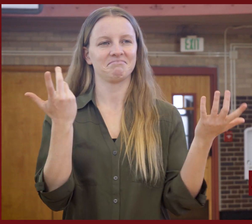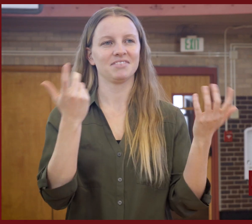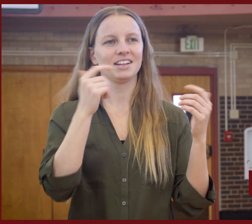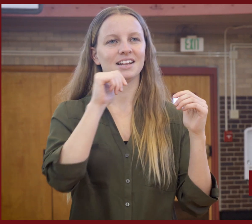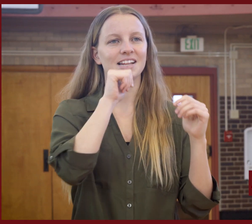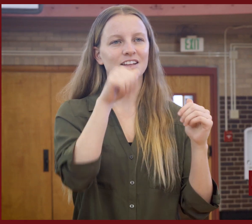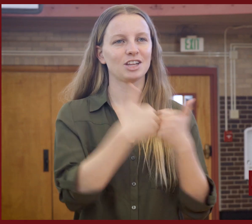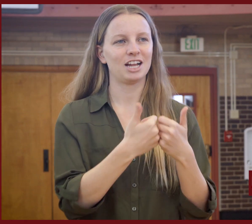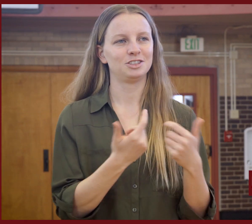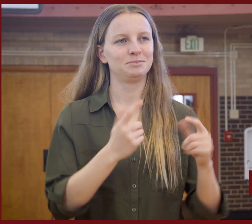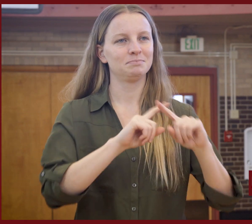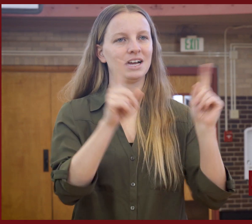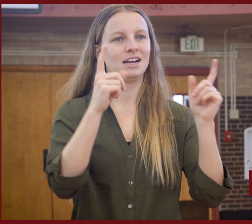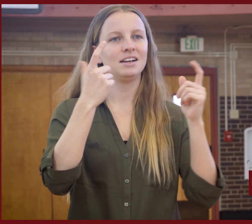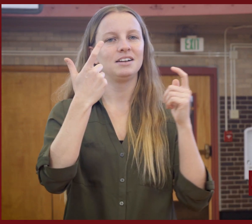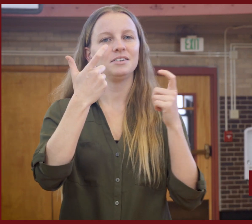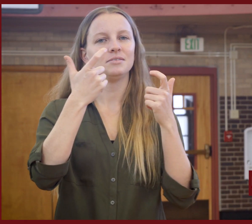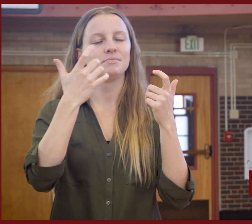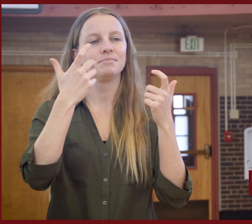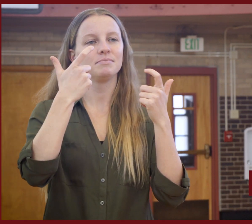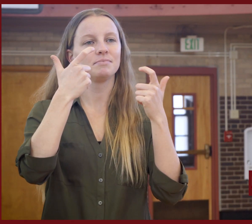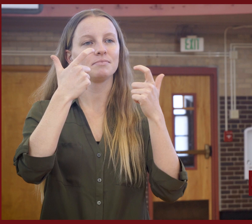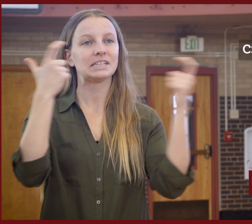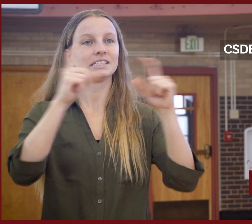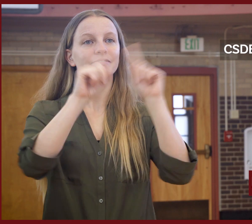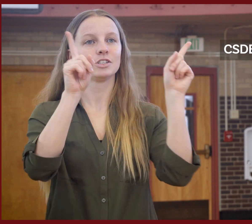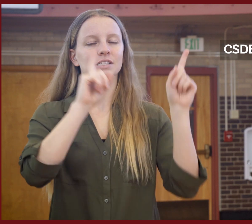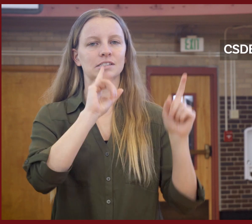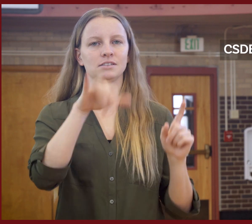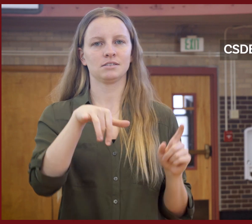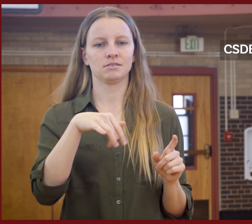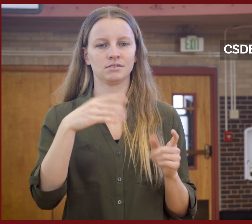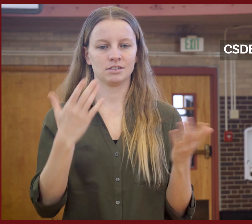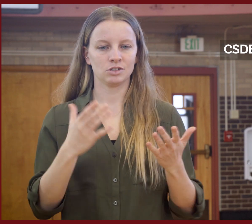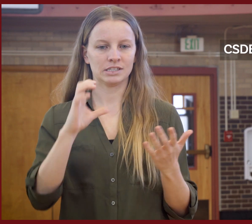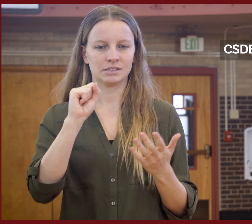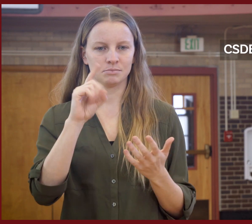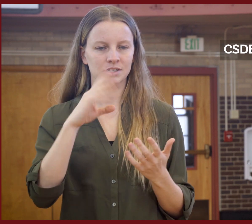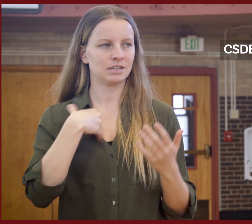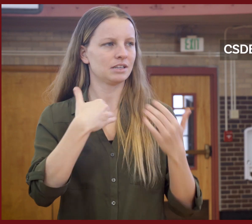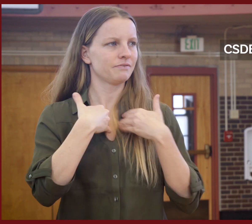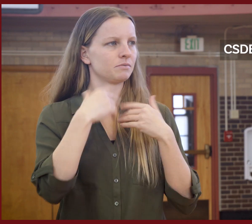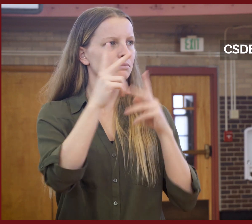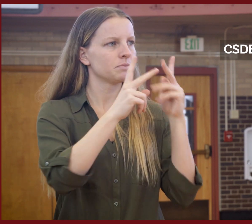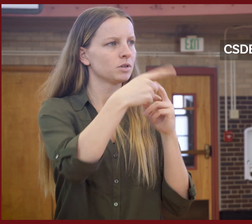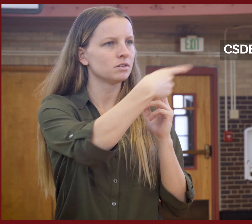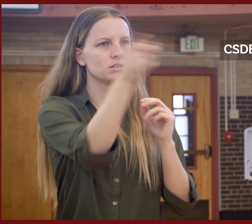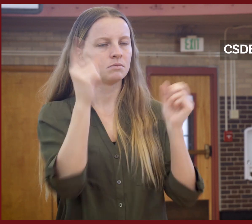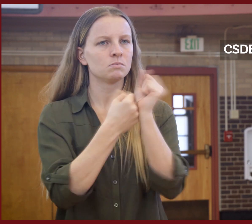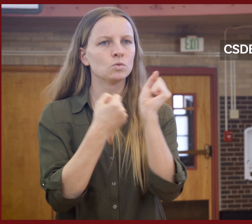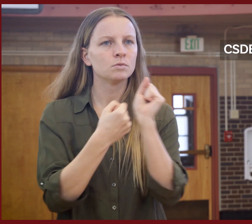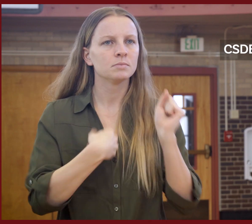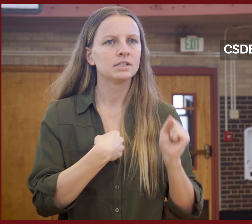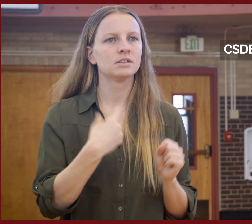It wasn't a challenge I wouldn't say, but the biggest thing here at CSDB is they have people that were here